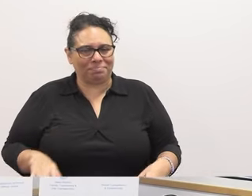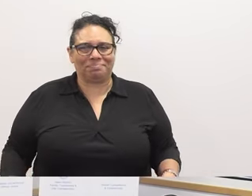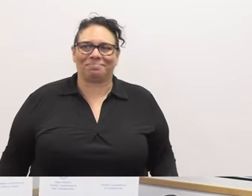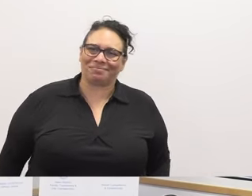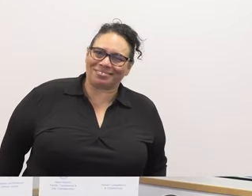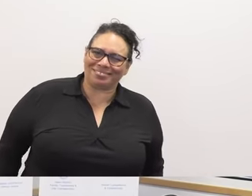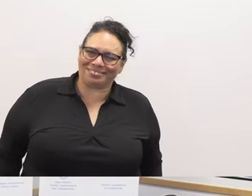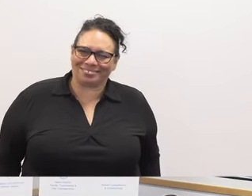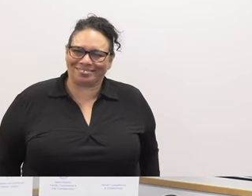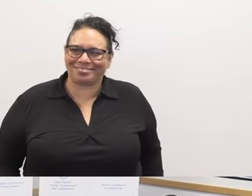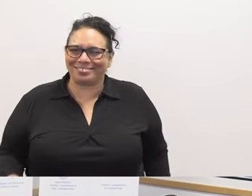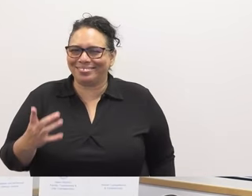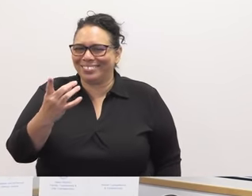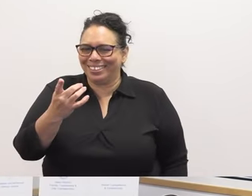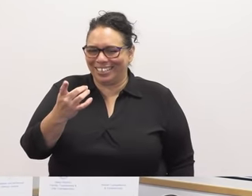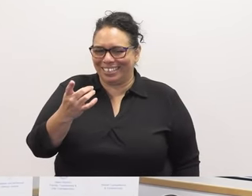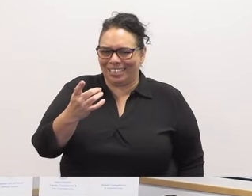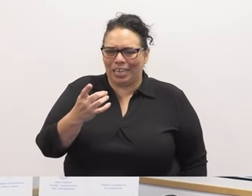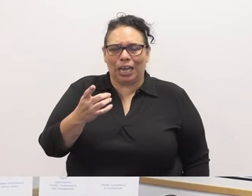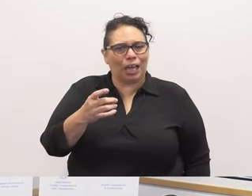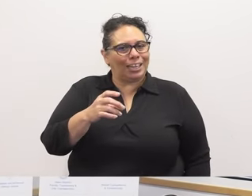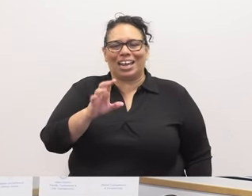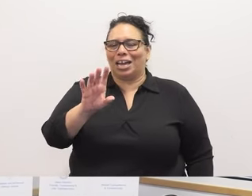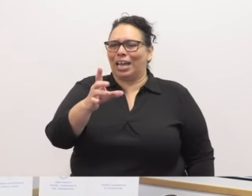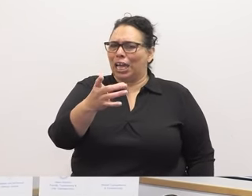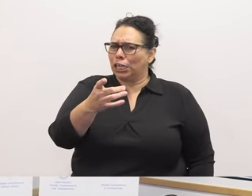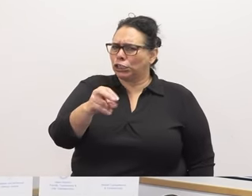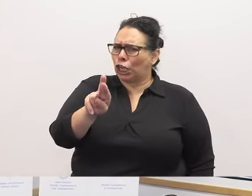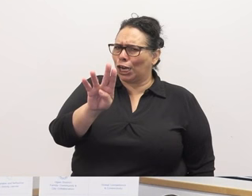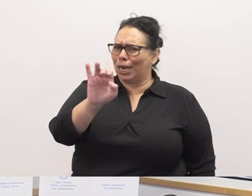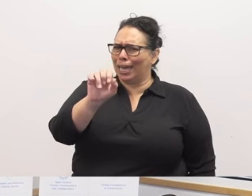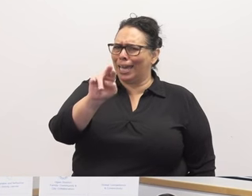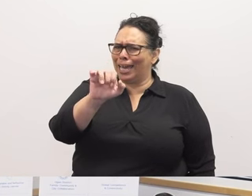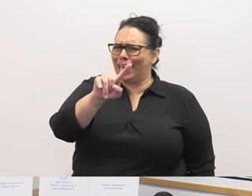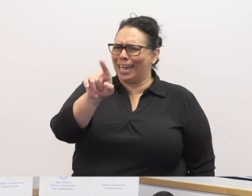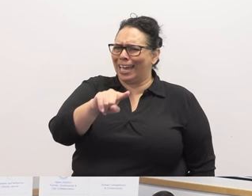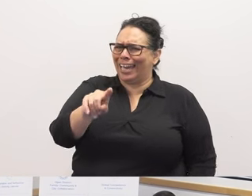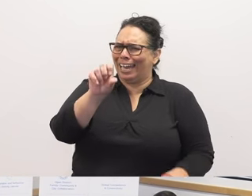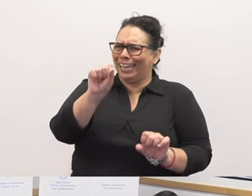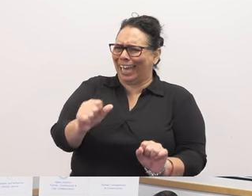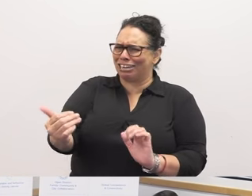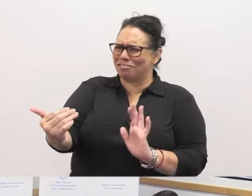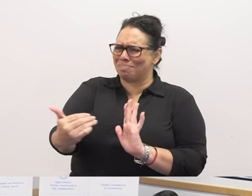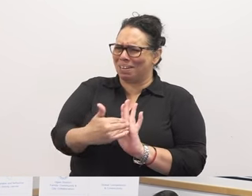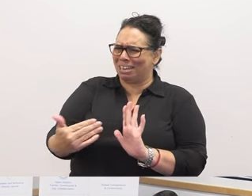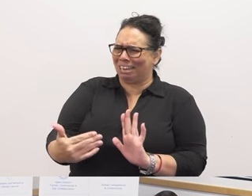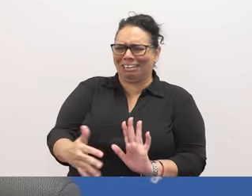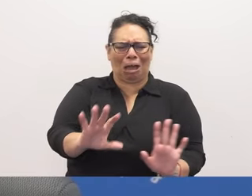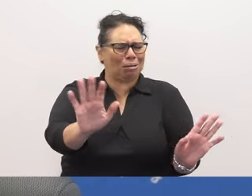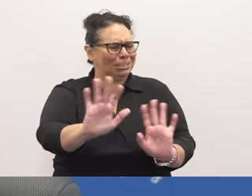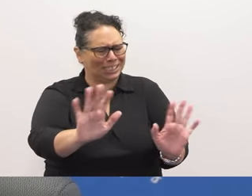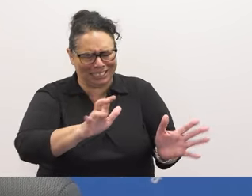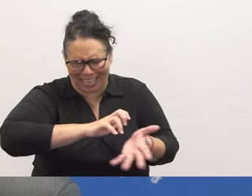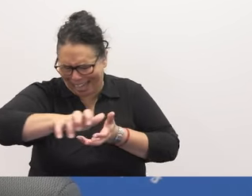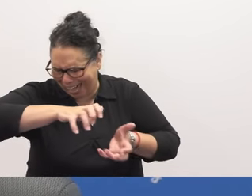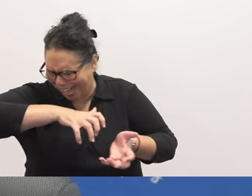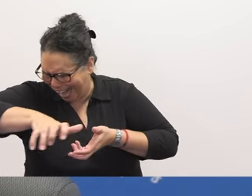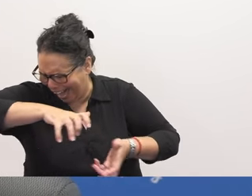[Carrie Nemec] Dr. Benitez could you please repeat that? No, I'm just kidding. I'll take another seven minutes right now to ask the question. Ms. Nemec, I'm good.